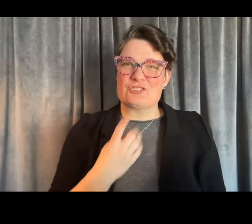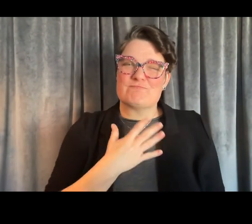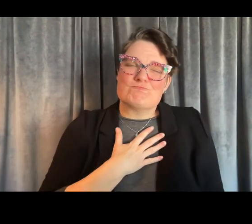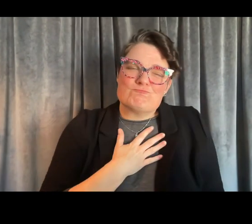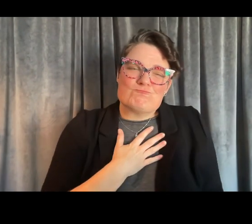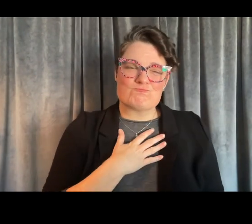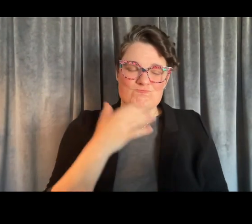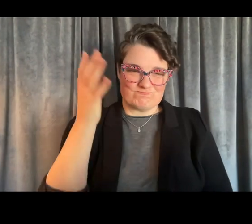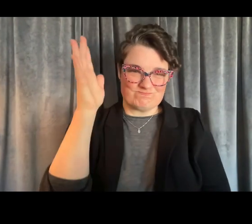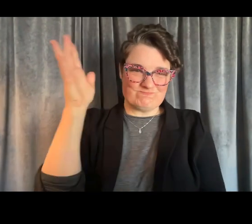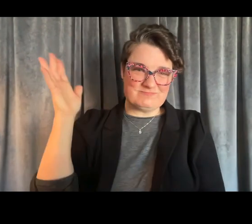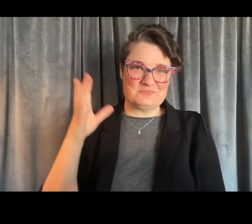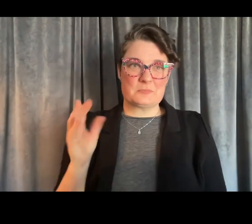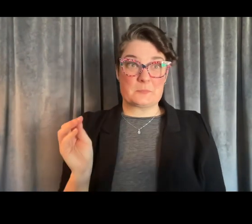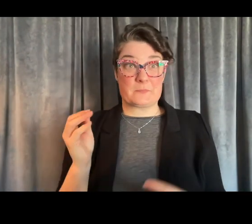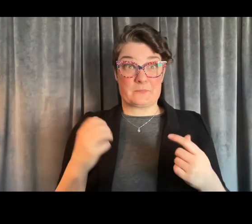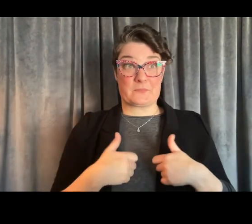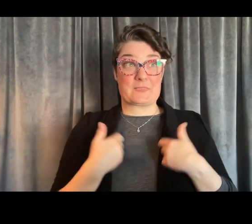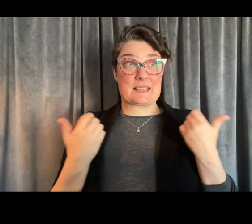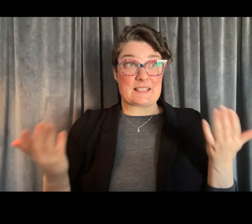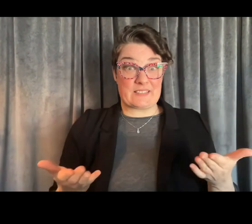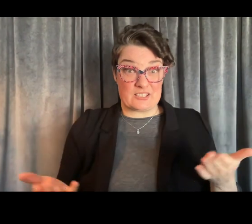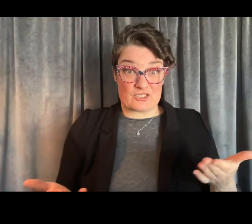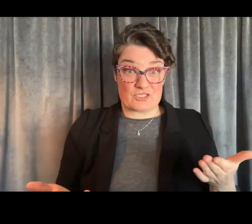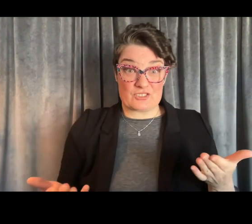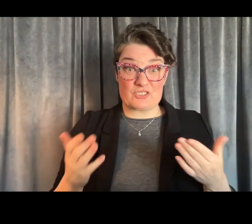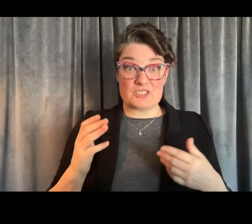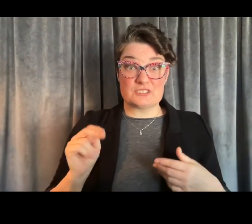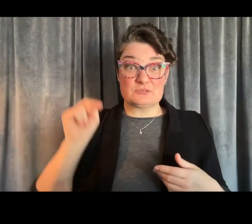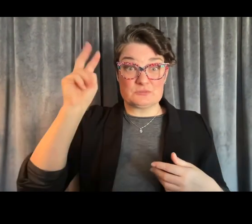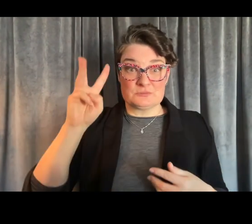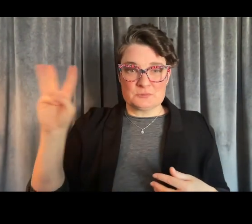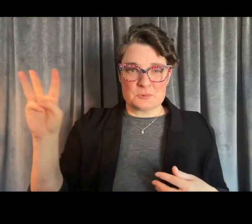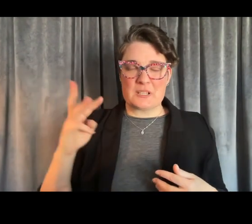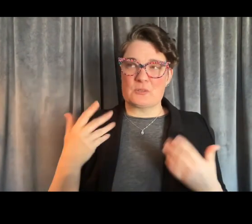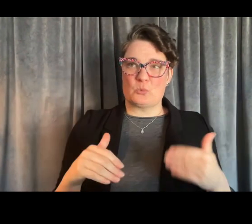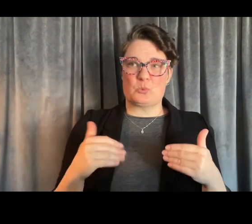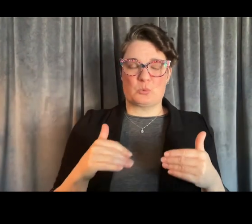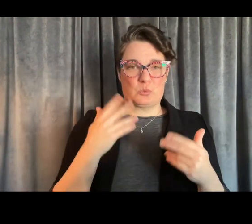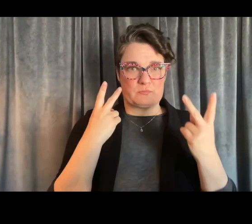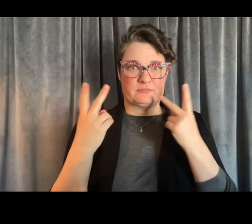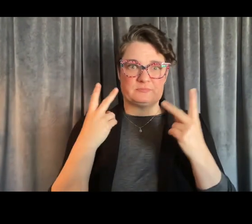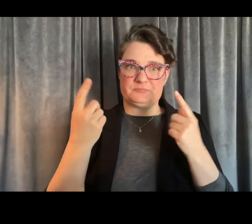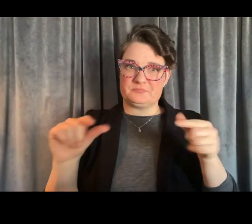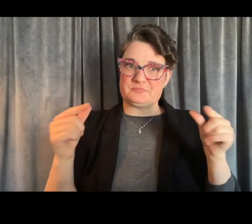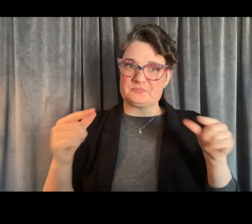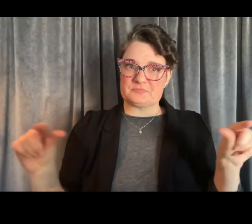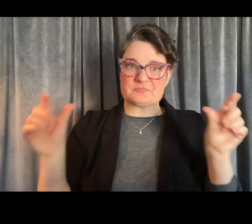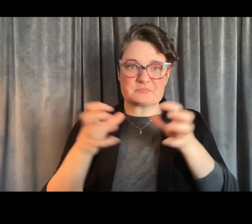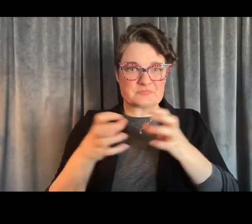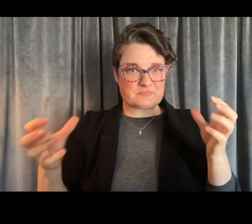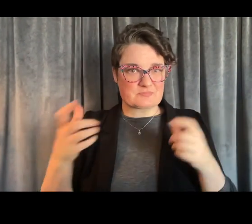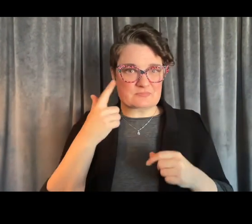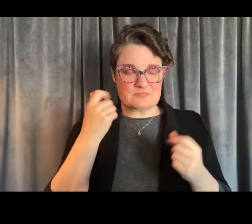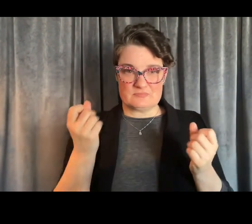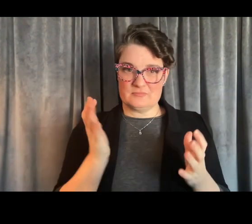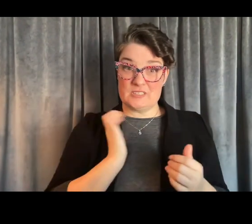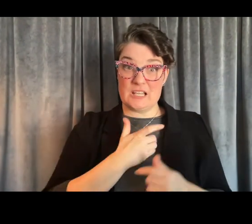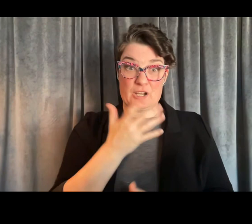And we live in a place where we get to be with the green of the trees a lot of the year, cuz we have so many evergreens. Yeah.